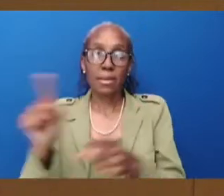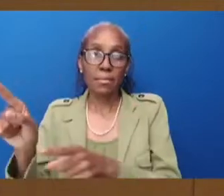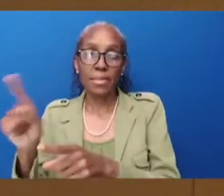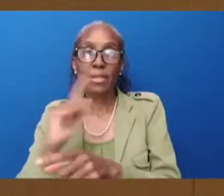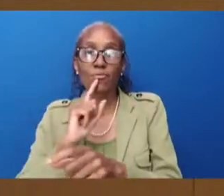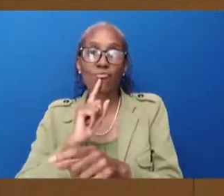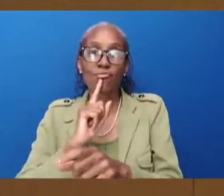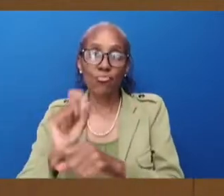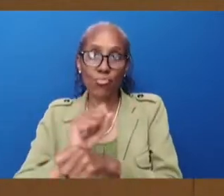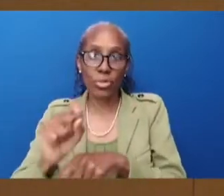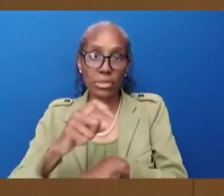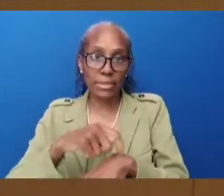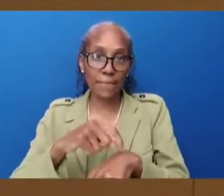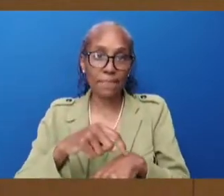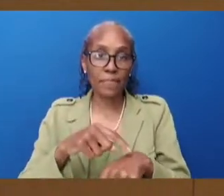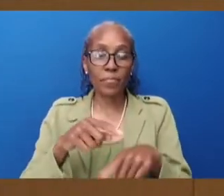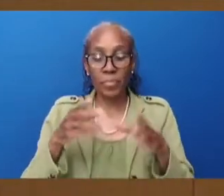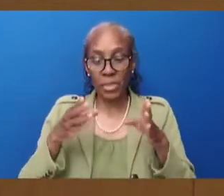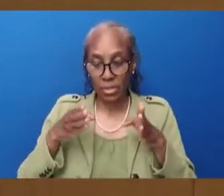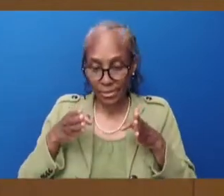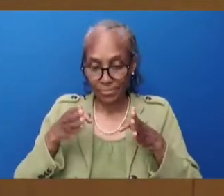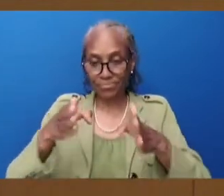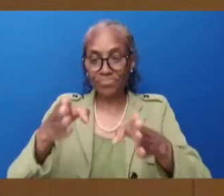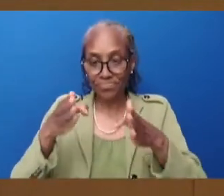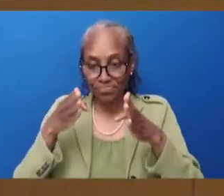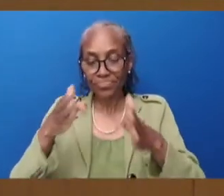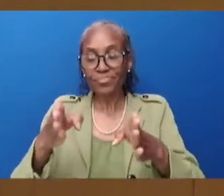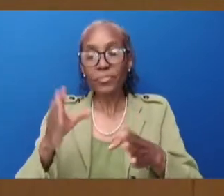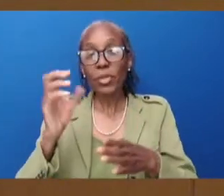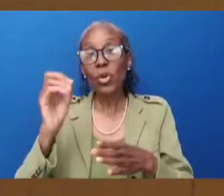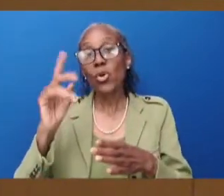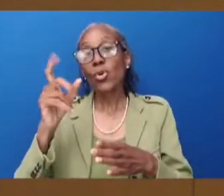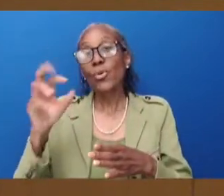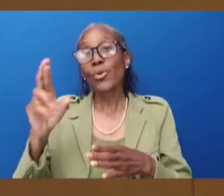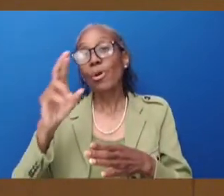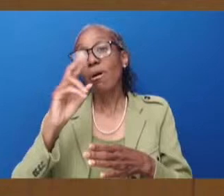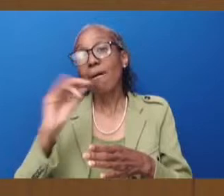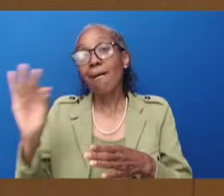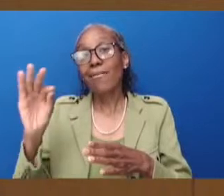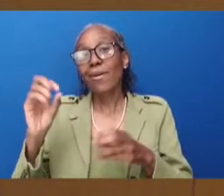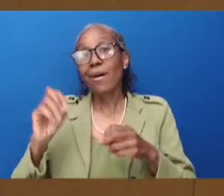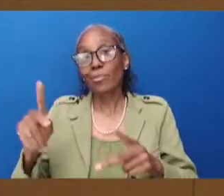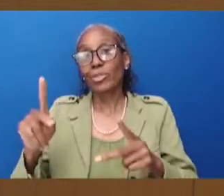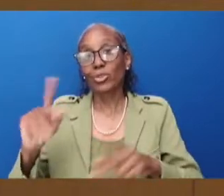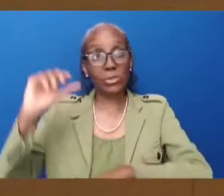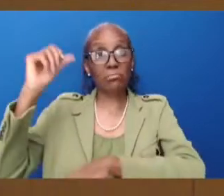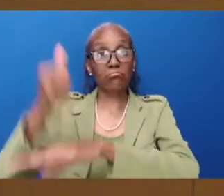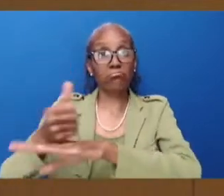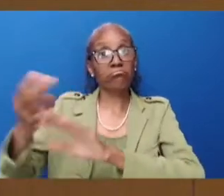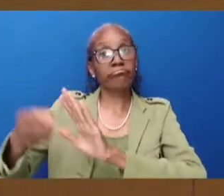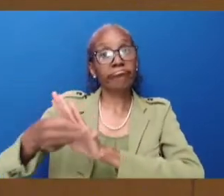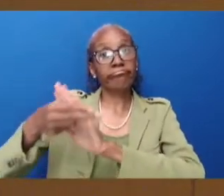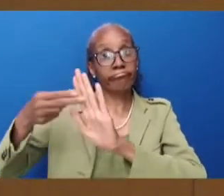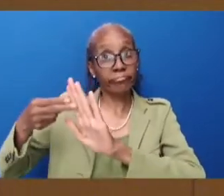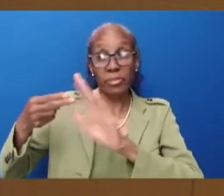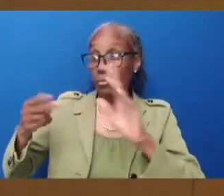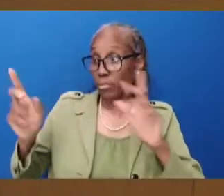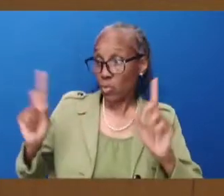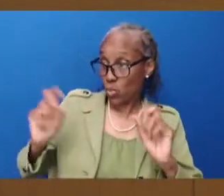HUMANITARIAN CRISIS UNFOLD IN REALTIME.